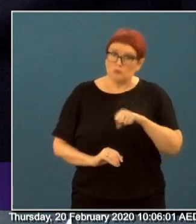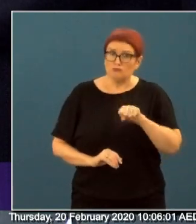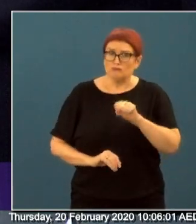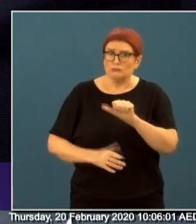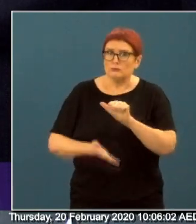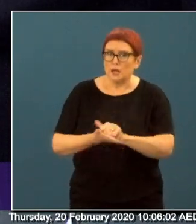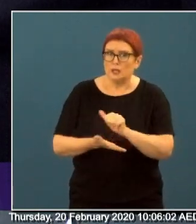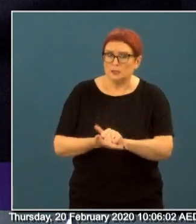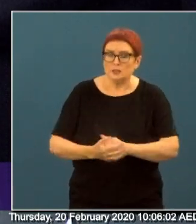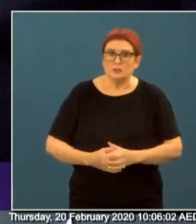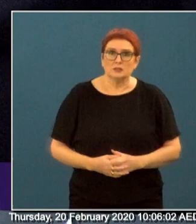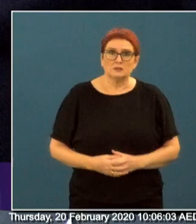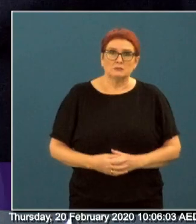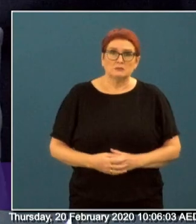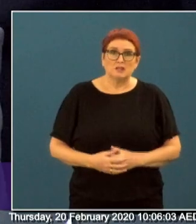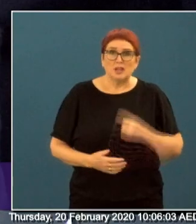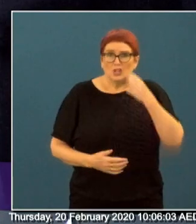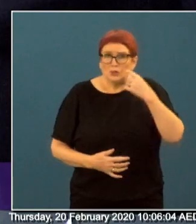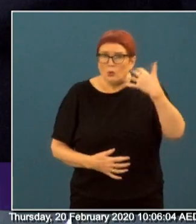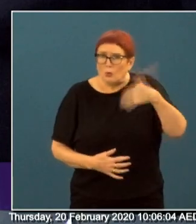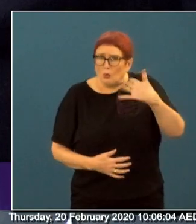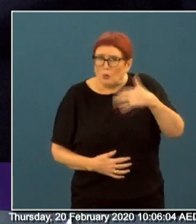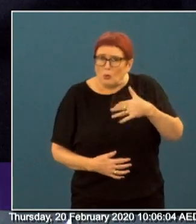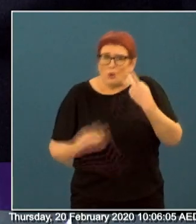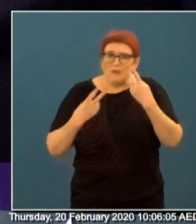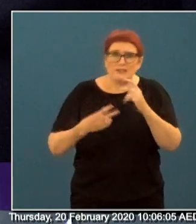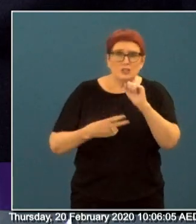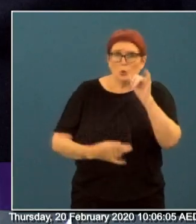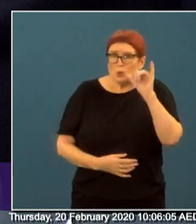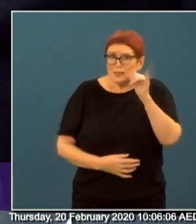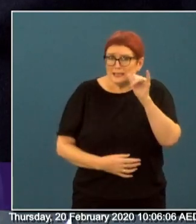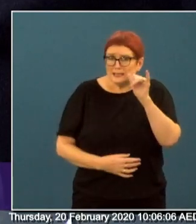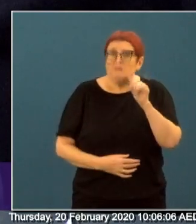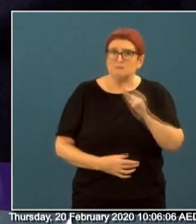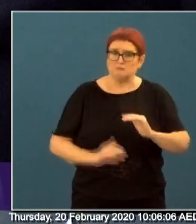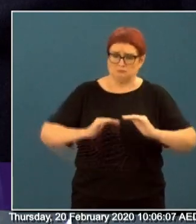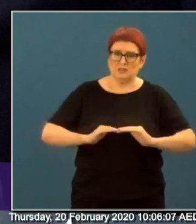And if you have a toothache and go to your local dentist, then that's primary dental care.